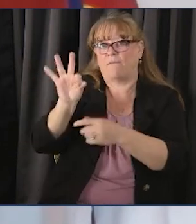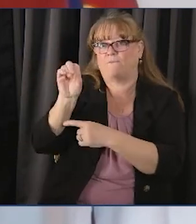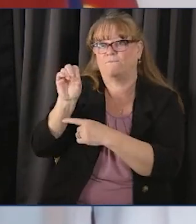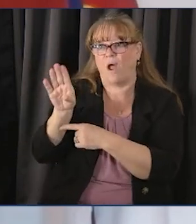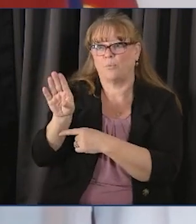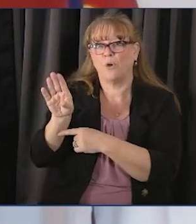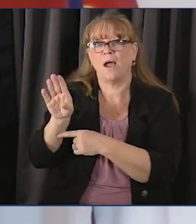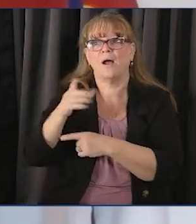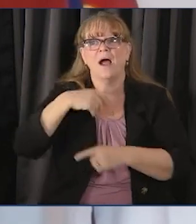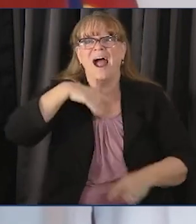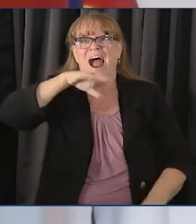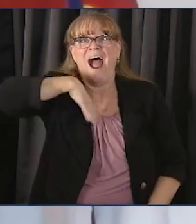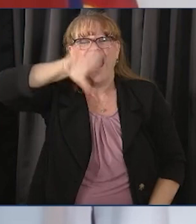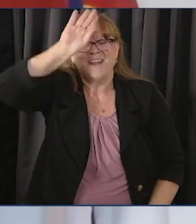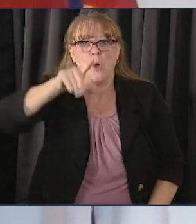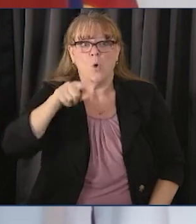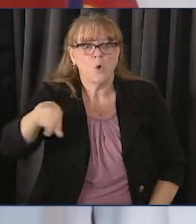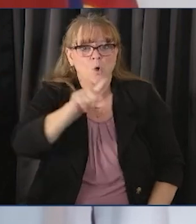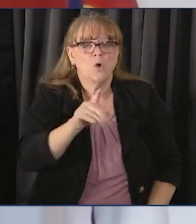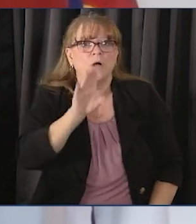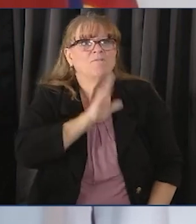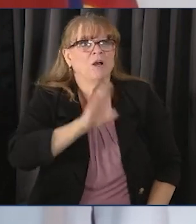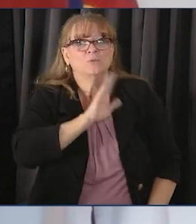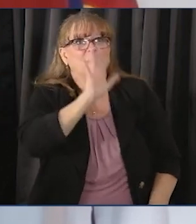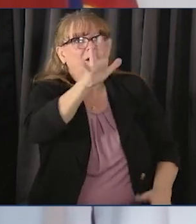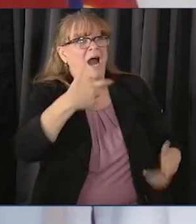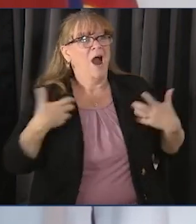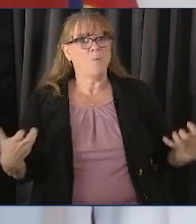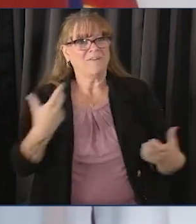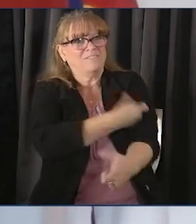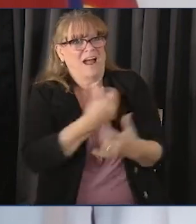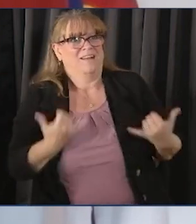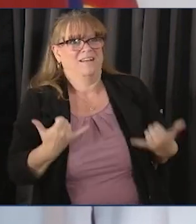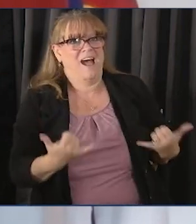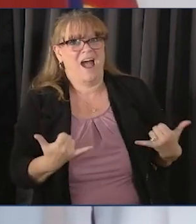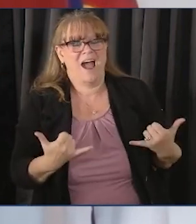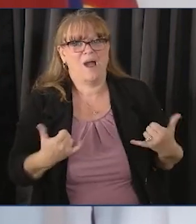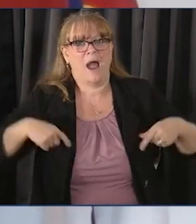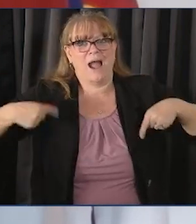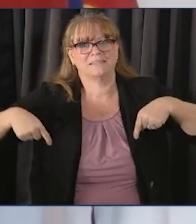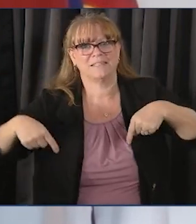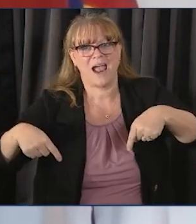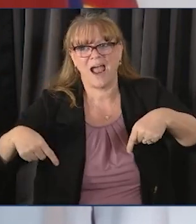We are using every vaccine that we get in our state every week, no doses sitting on